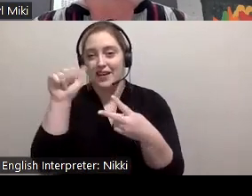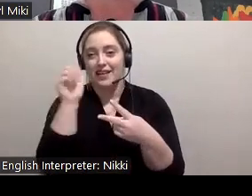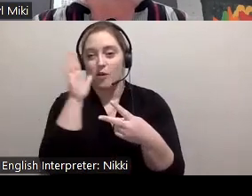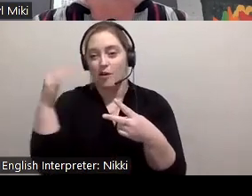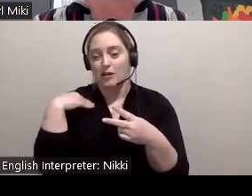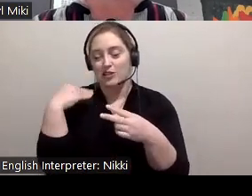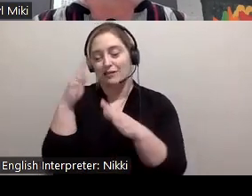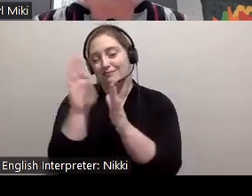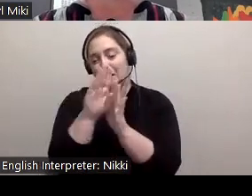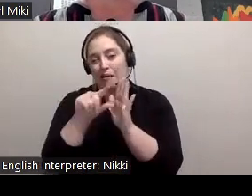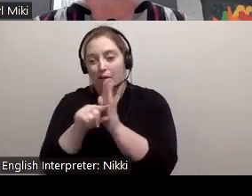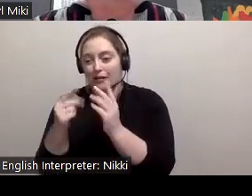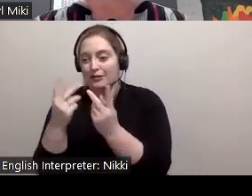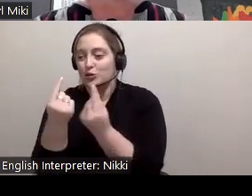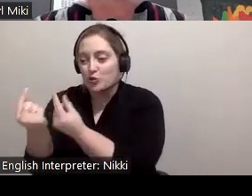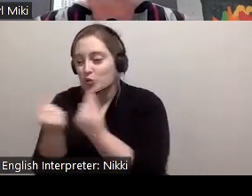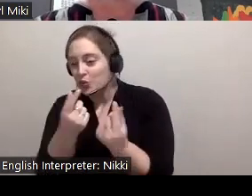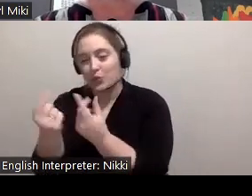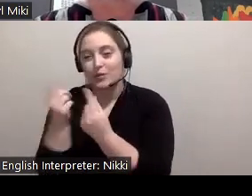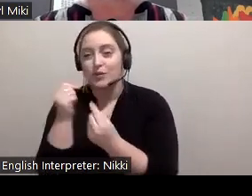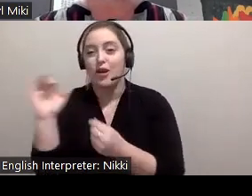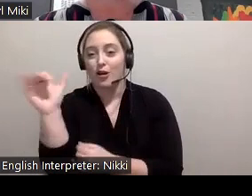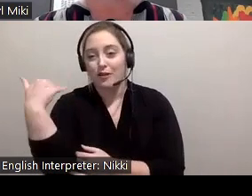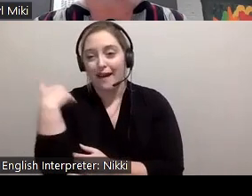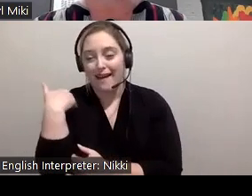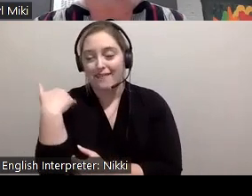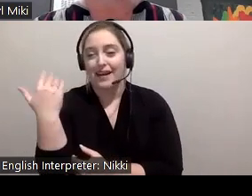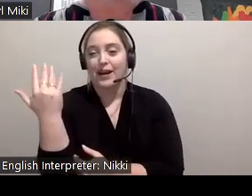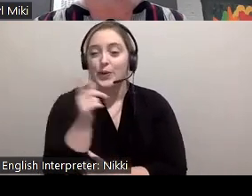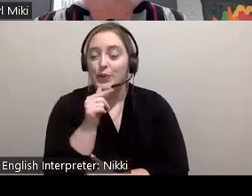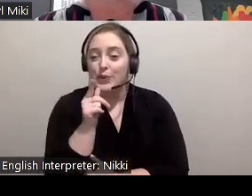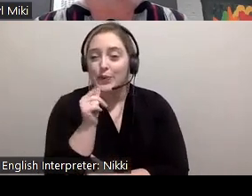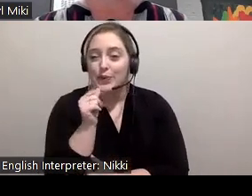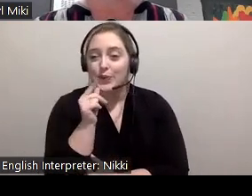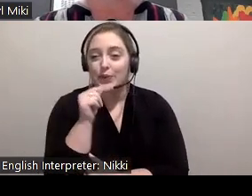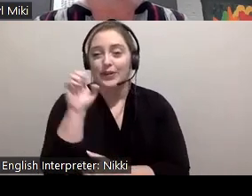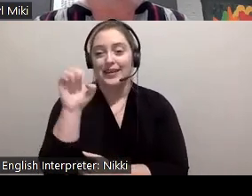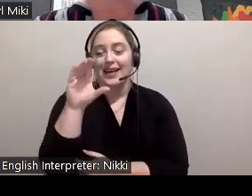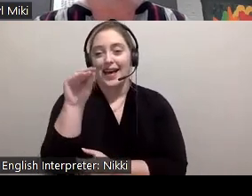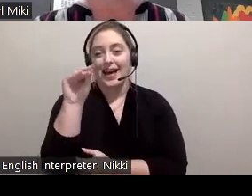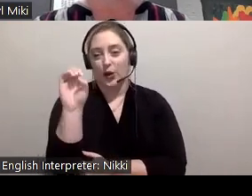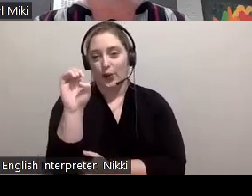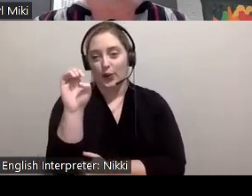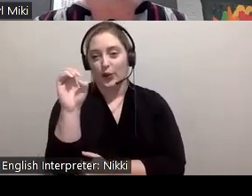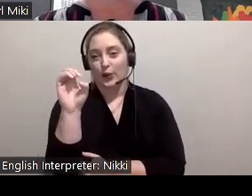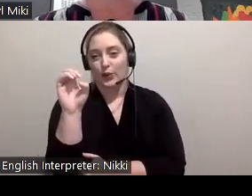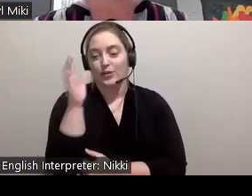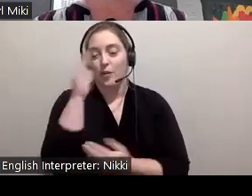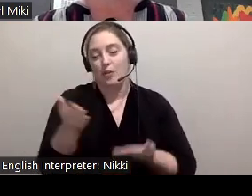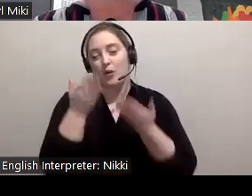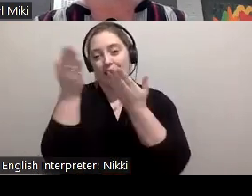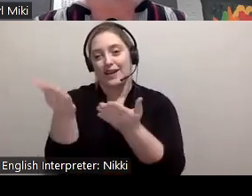We're also joined by ECCOE which is providing our ASL